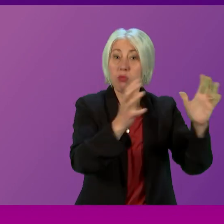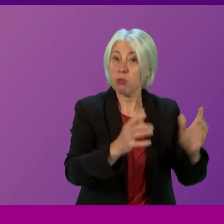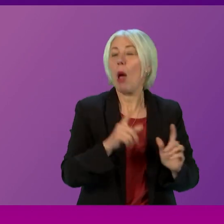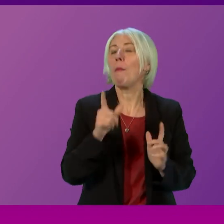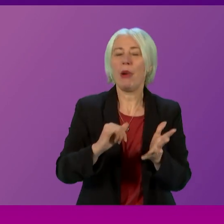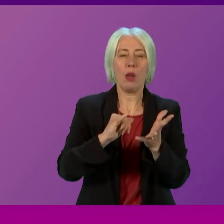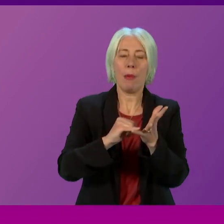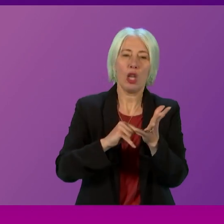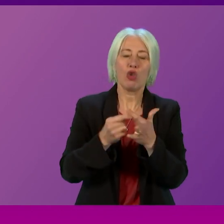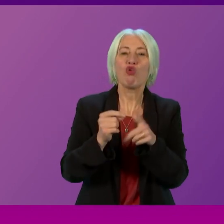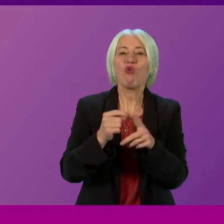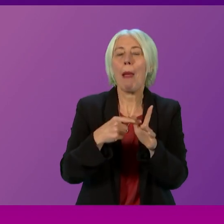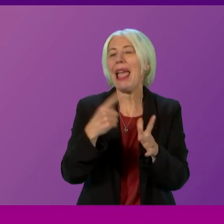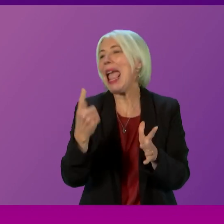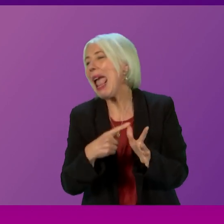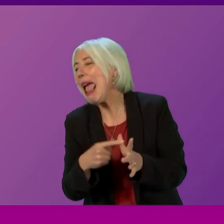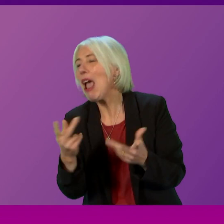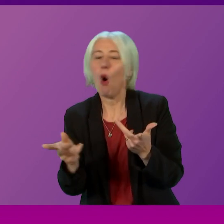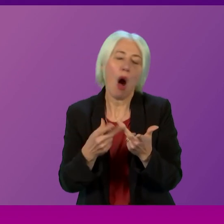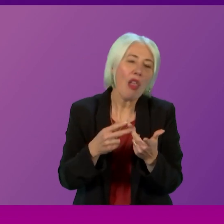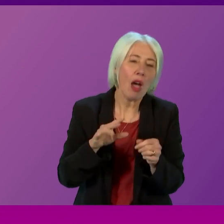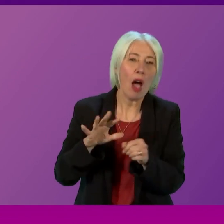but in other situations—there will often be localised shortages. However,